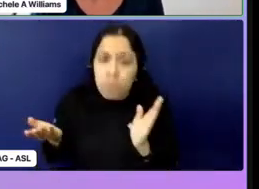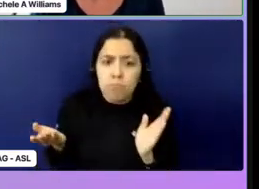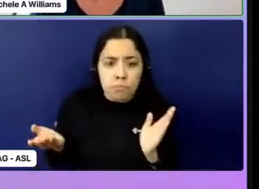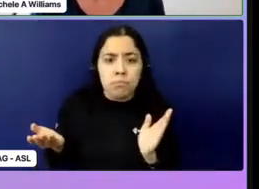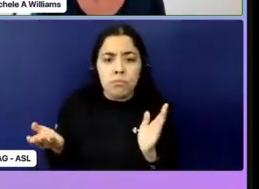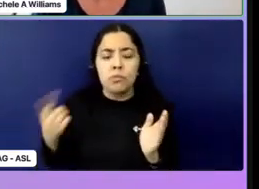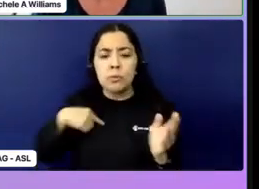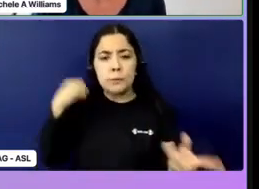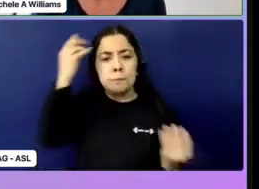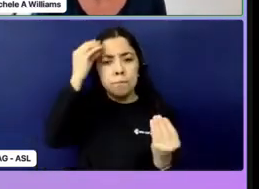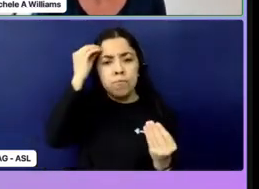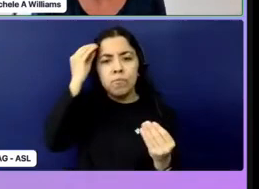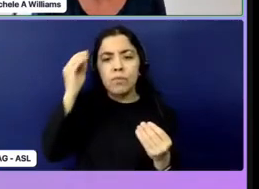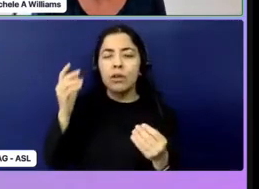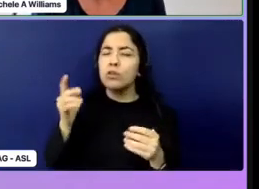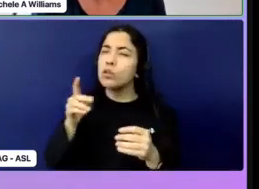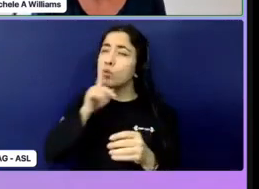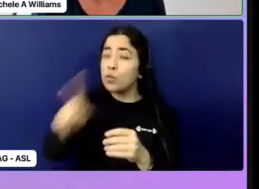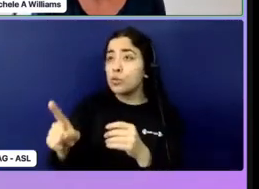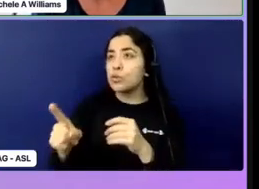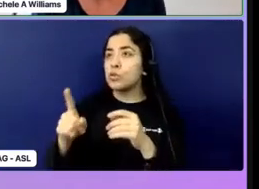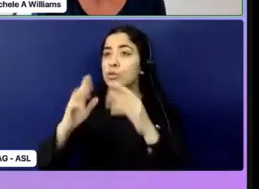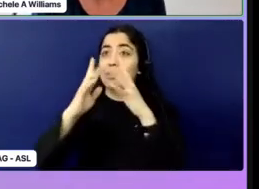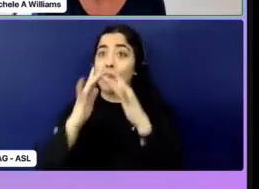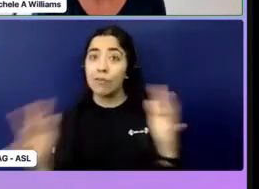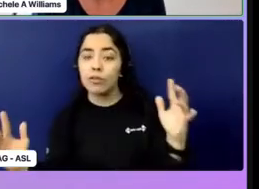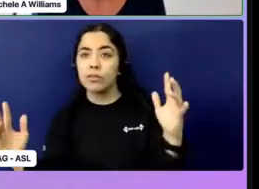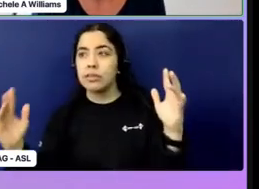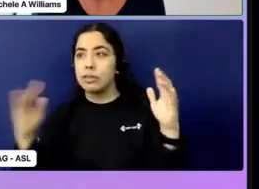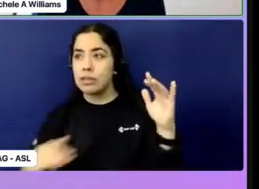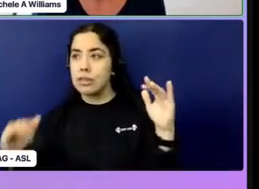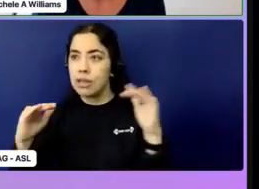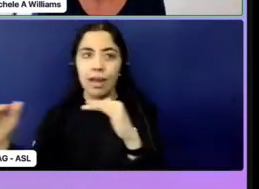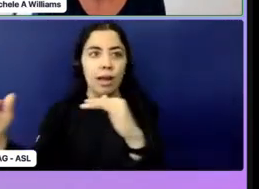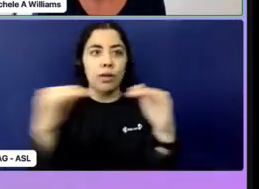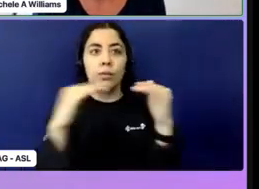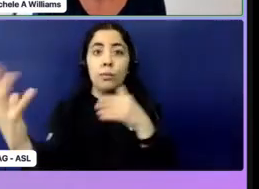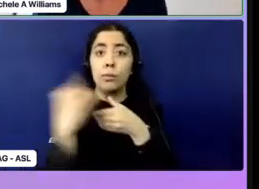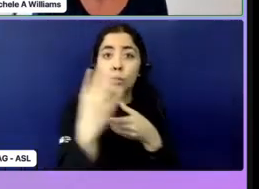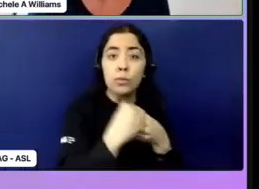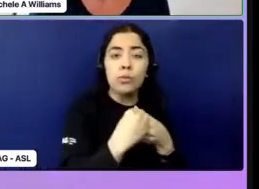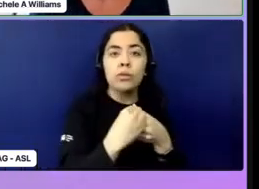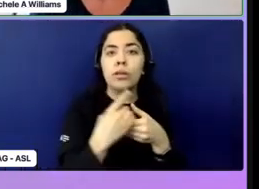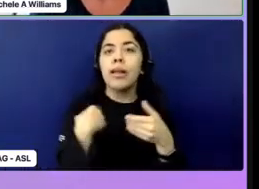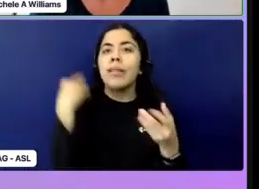So, really embracing alternatives moves us towards true diversity equity and inclusion. I just don't think